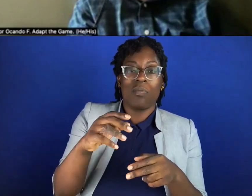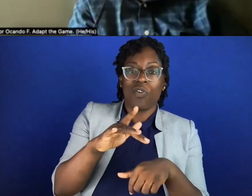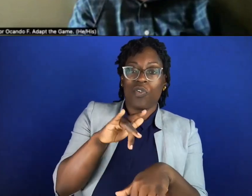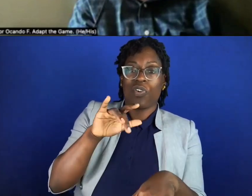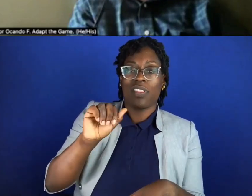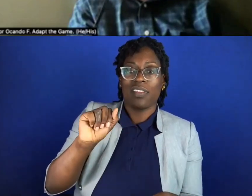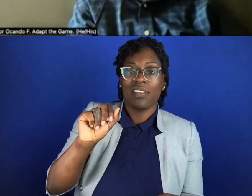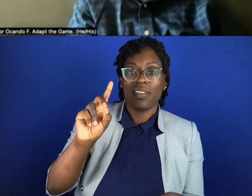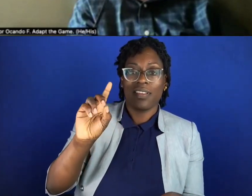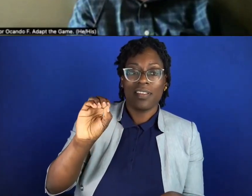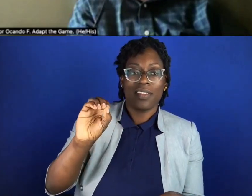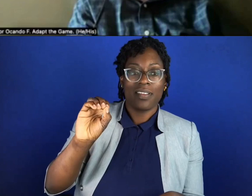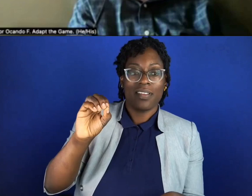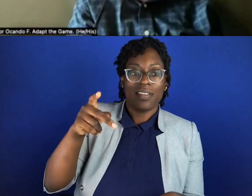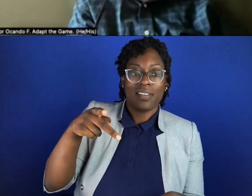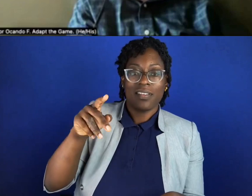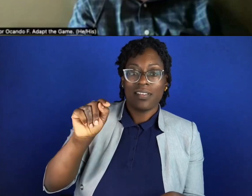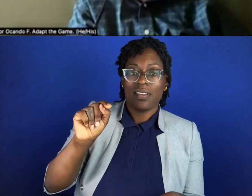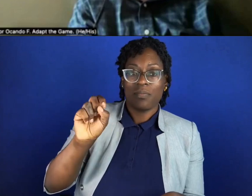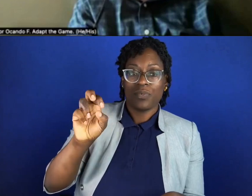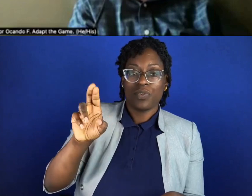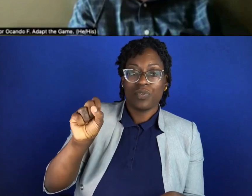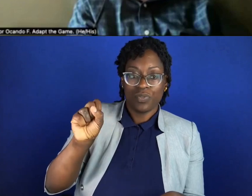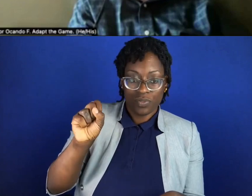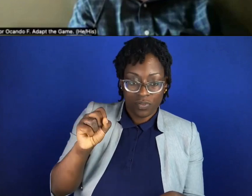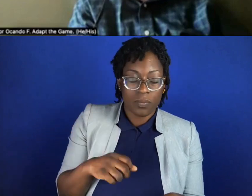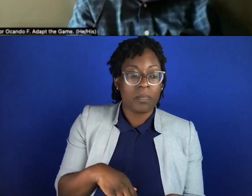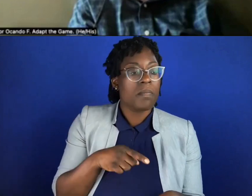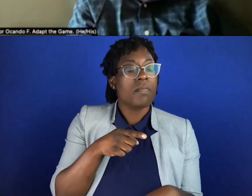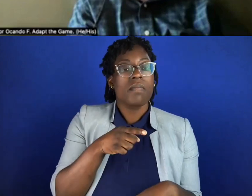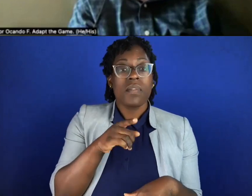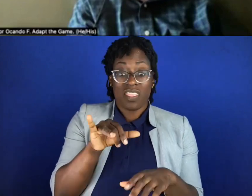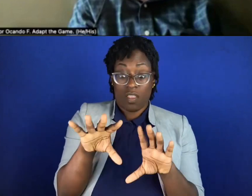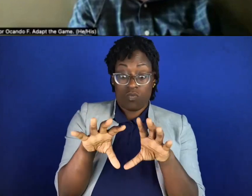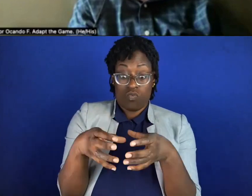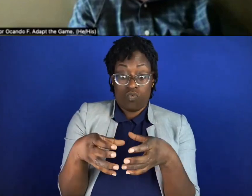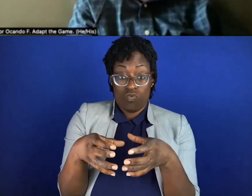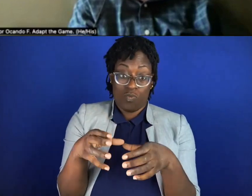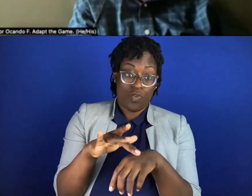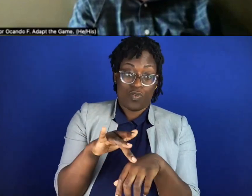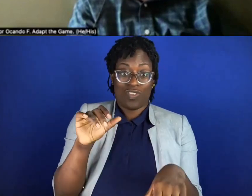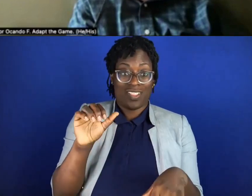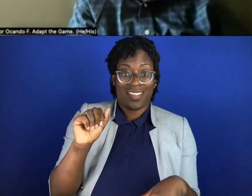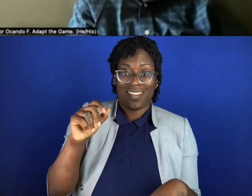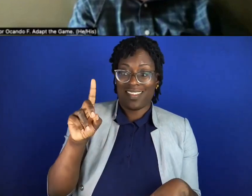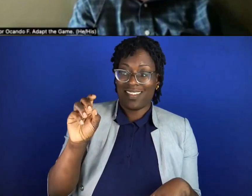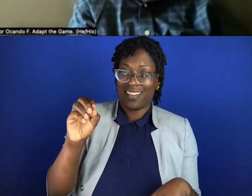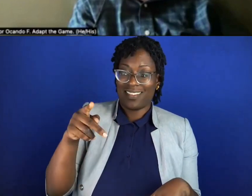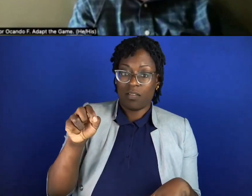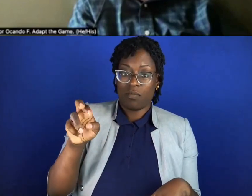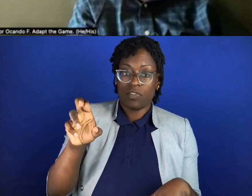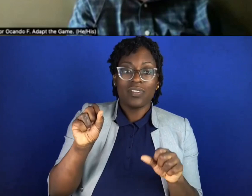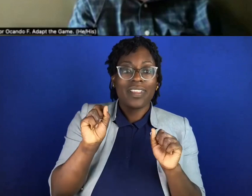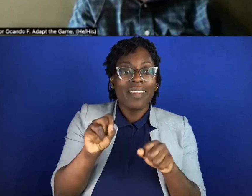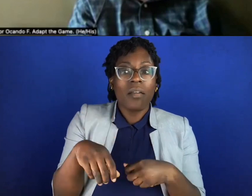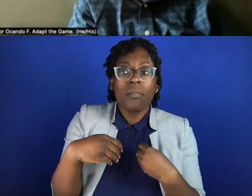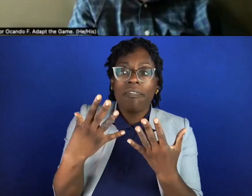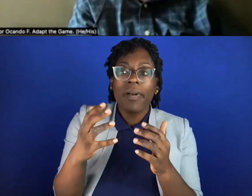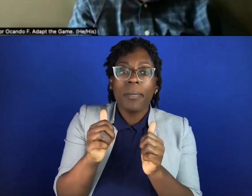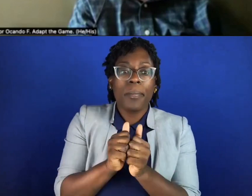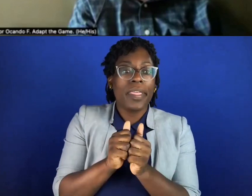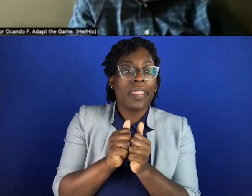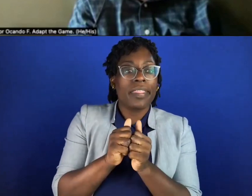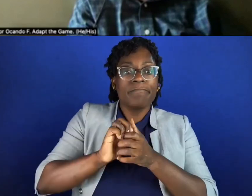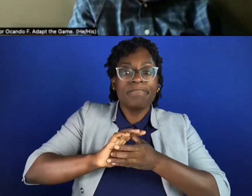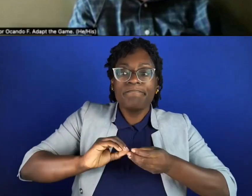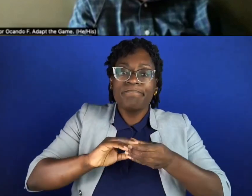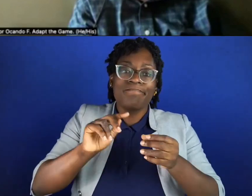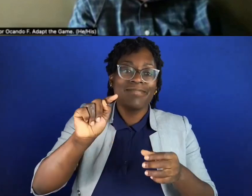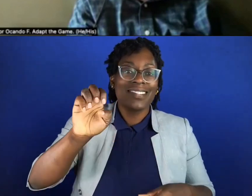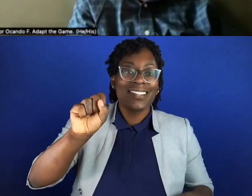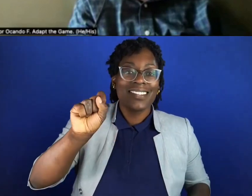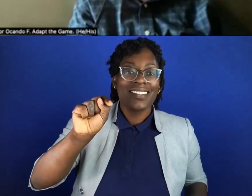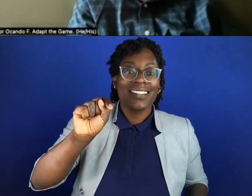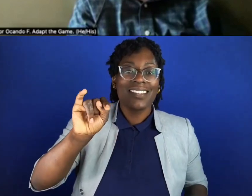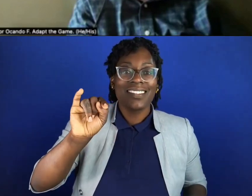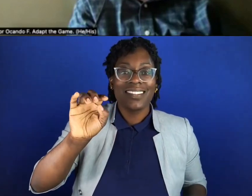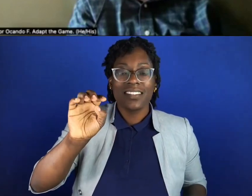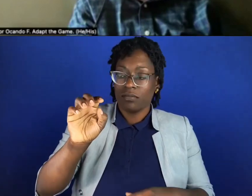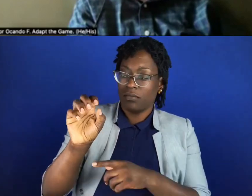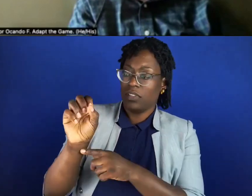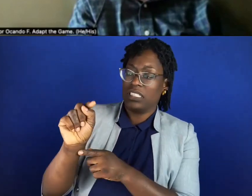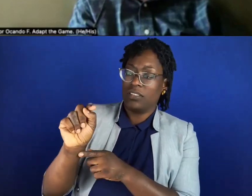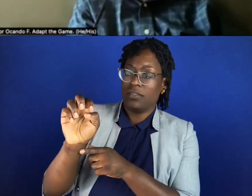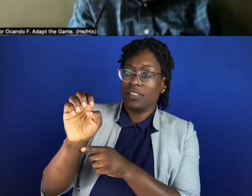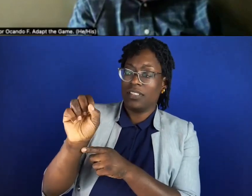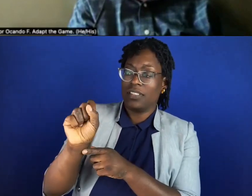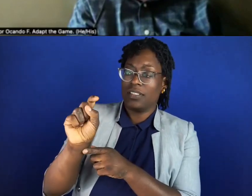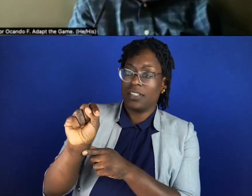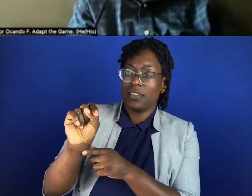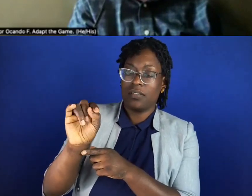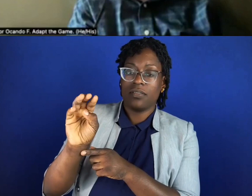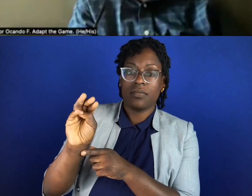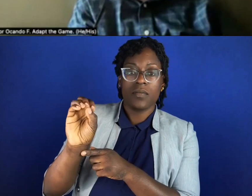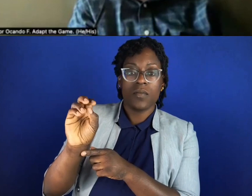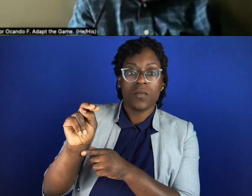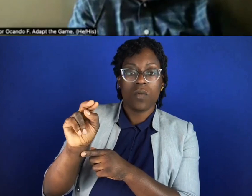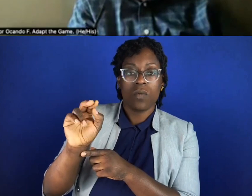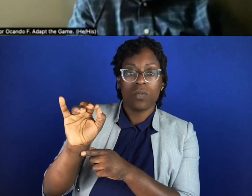These early customers can then provide you with testimonials to help you with growth.